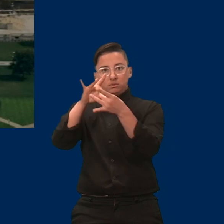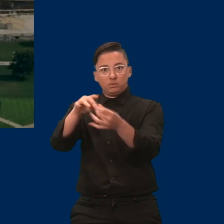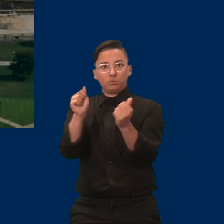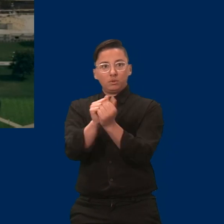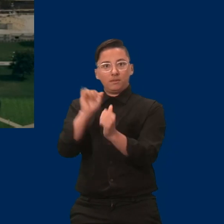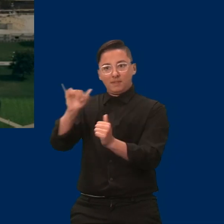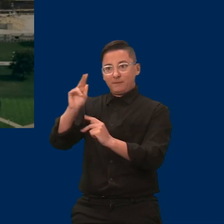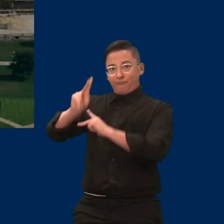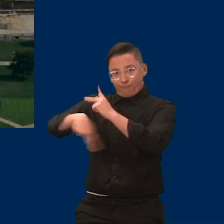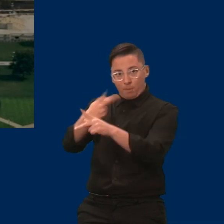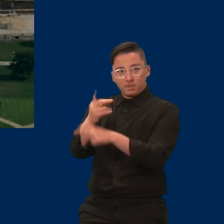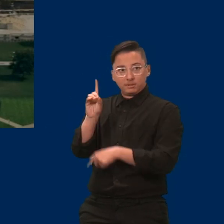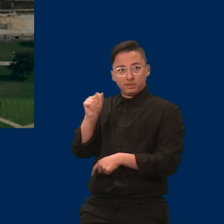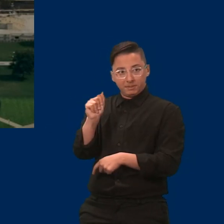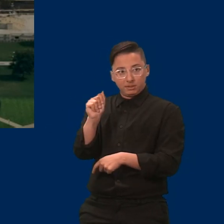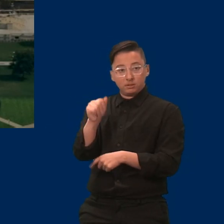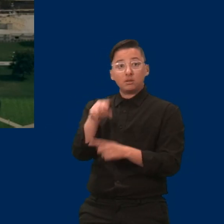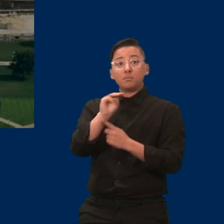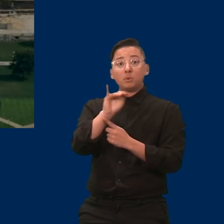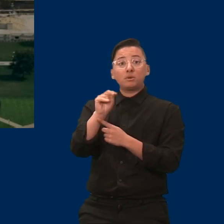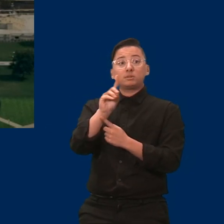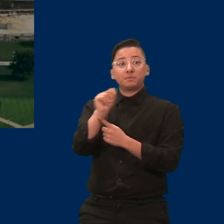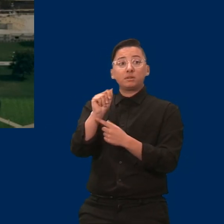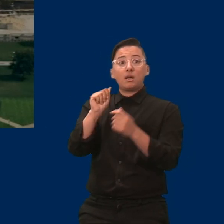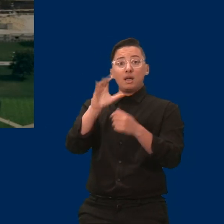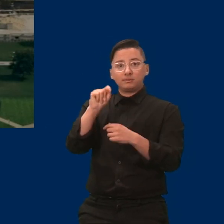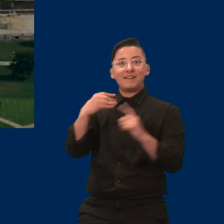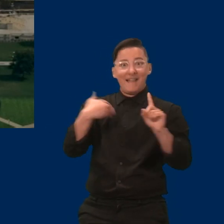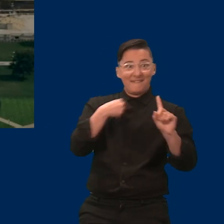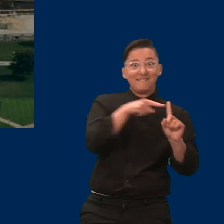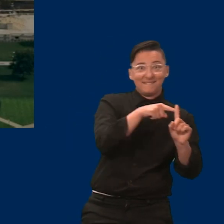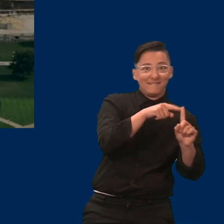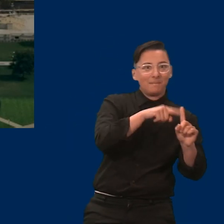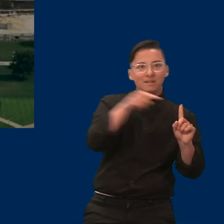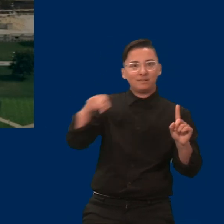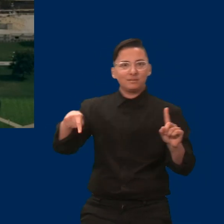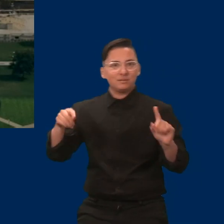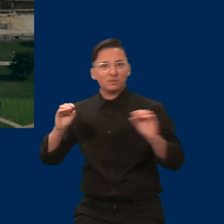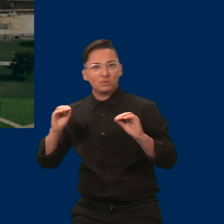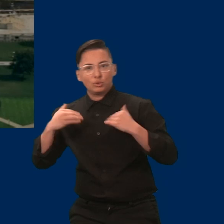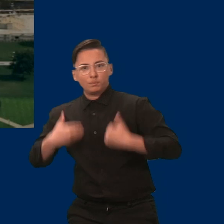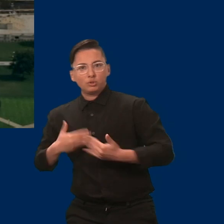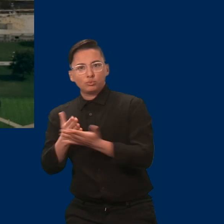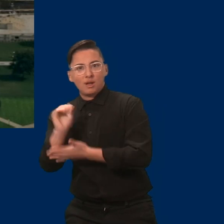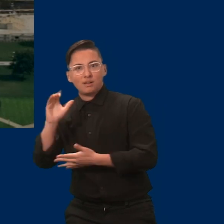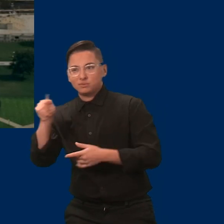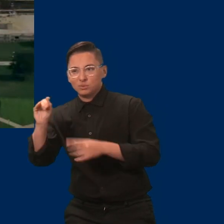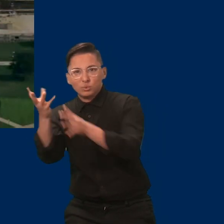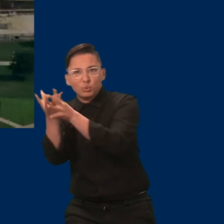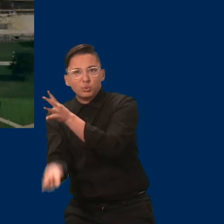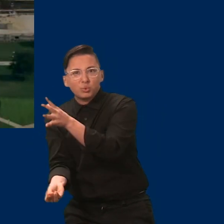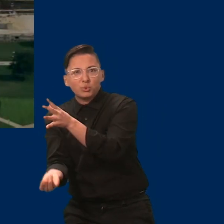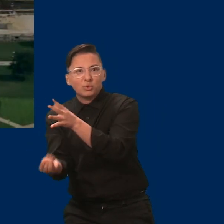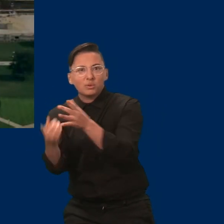does, it means that the Minnesota Human Rights Act is intentionally omitting episodic disabilities from the